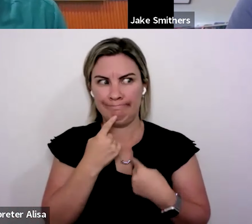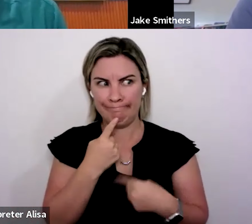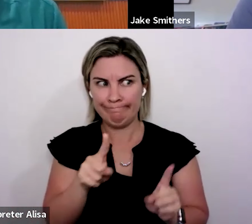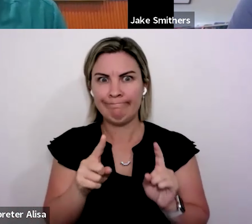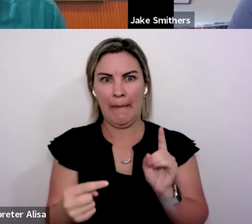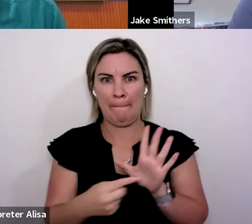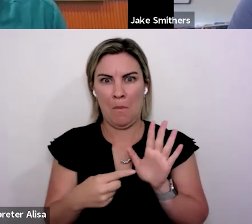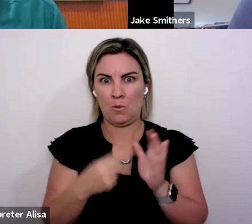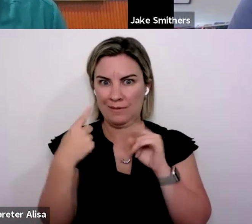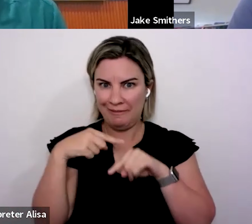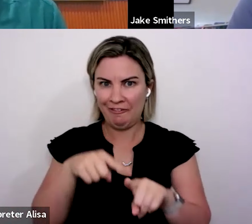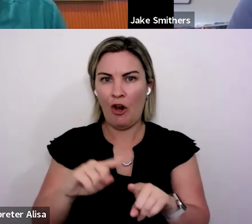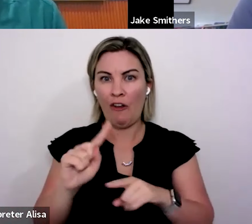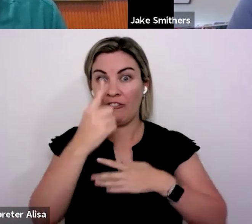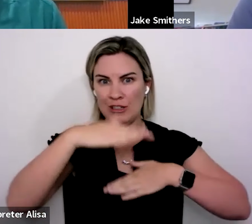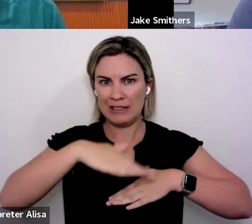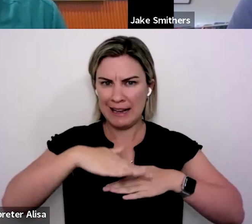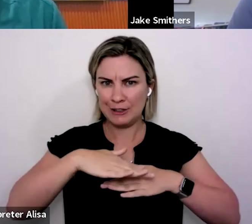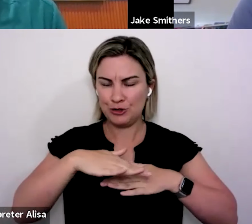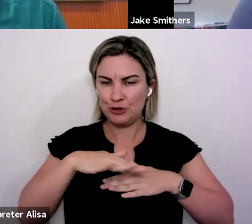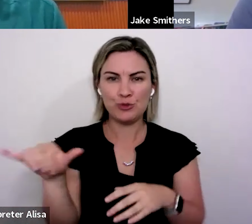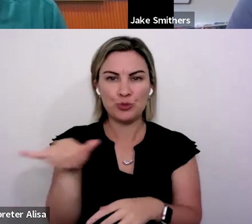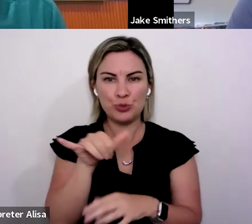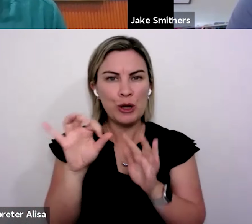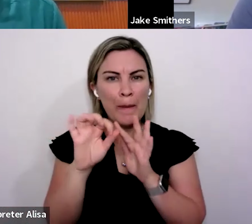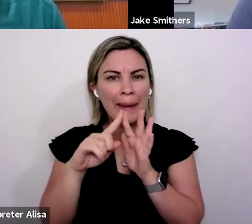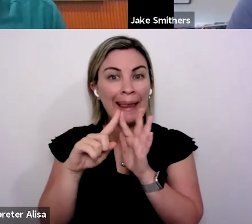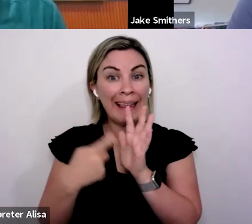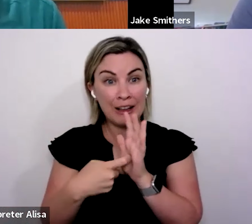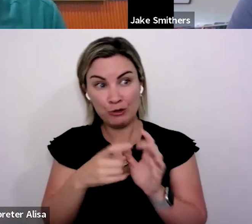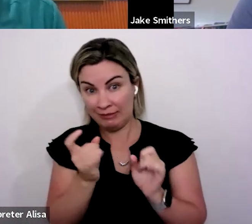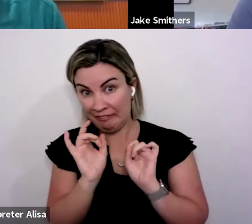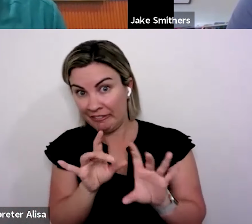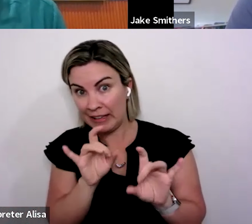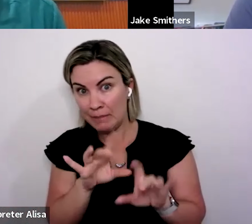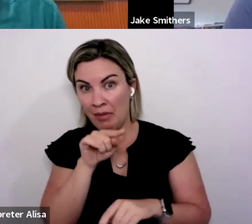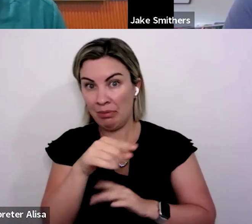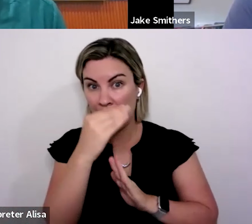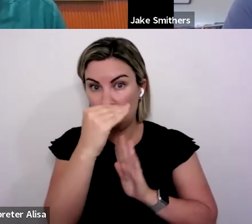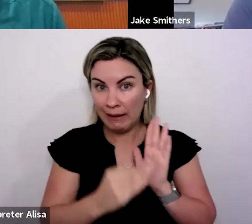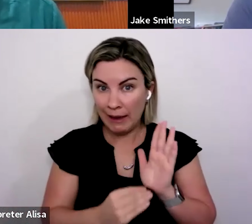the peers to give the feedback to the applications to ensure that any kind